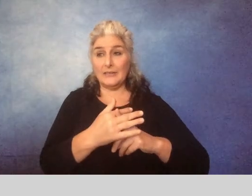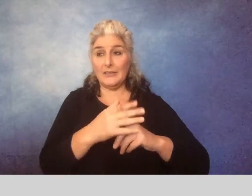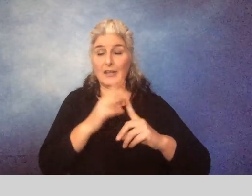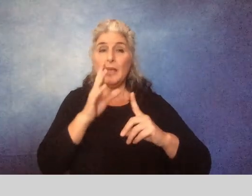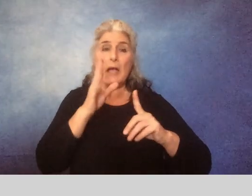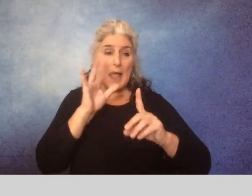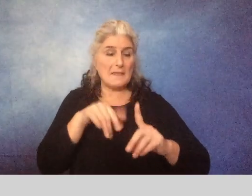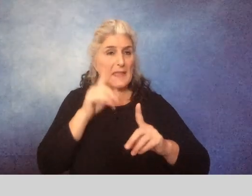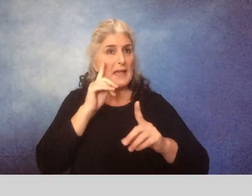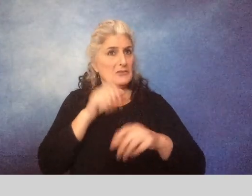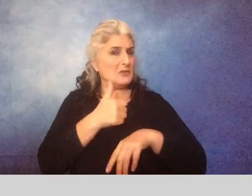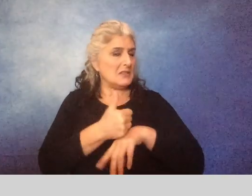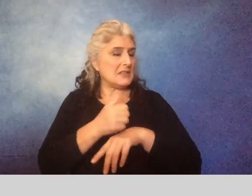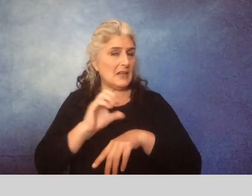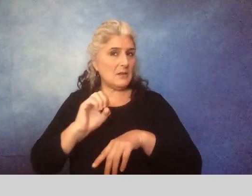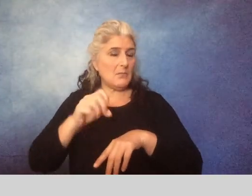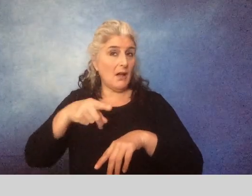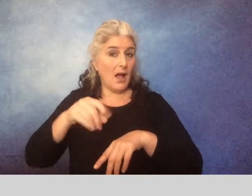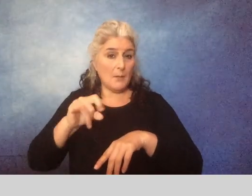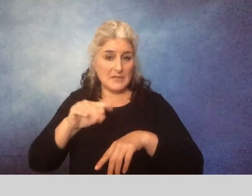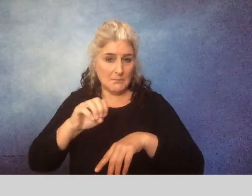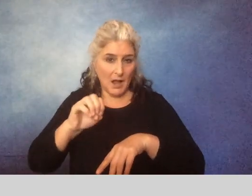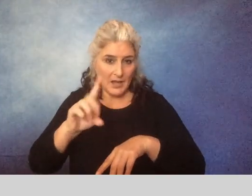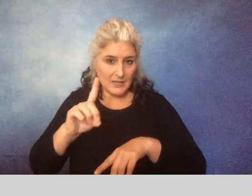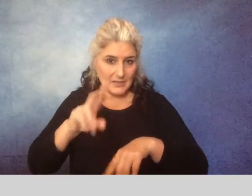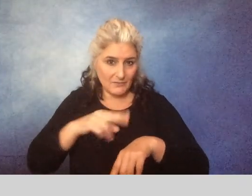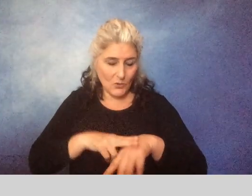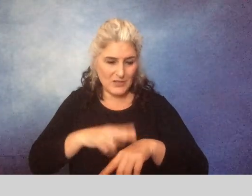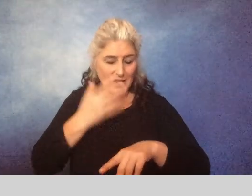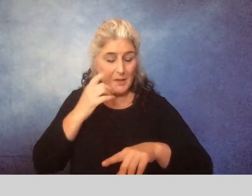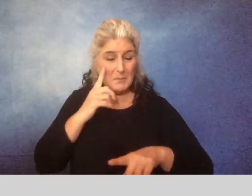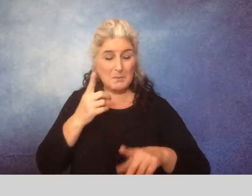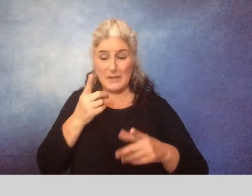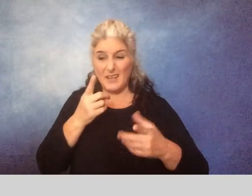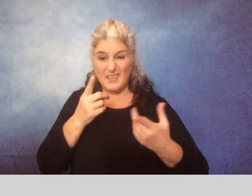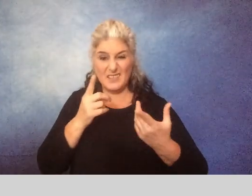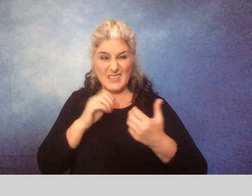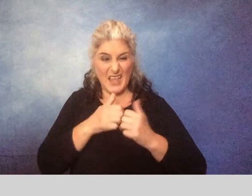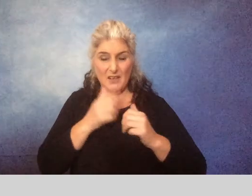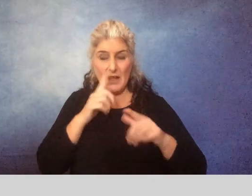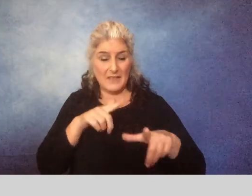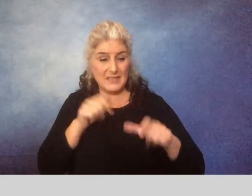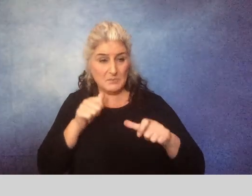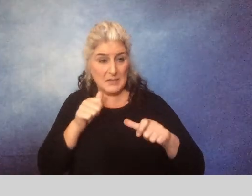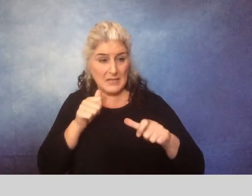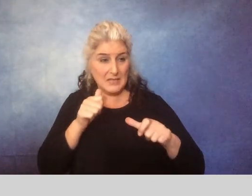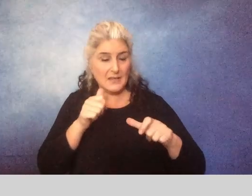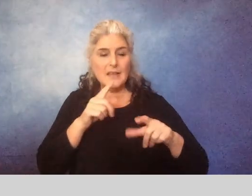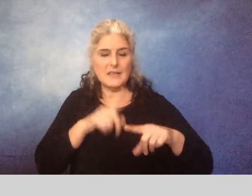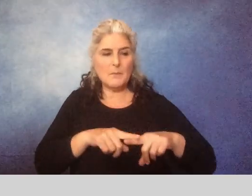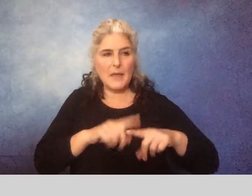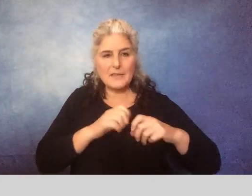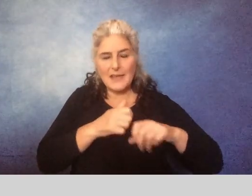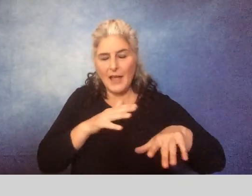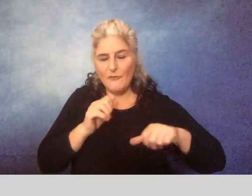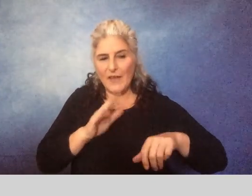And that could be optimized mainly because the speed of it relies solely on how fast your code runs on your machine.